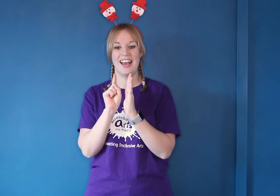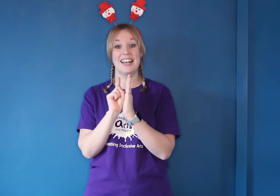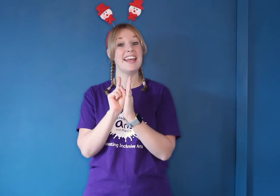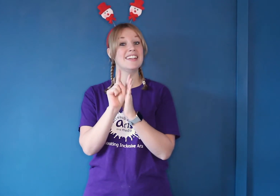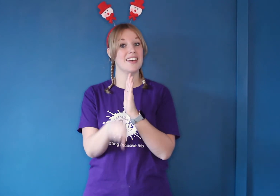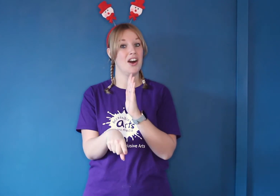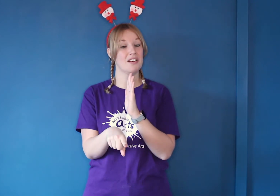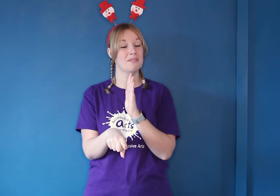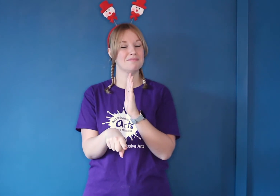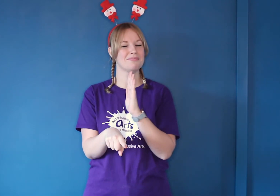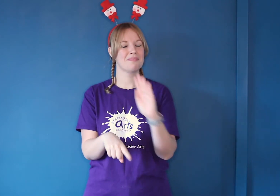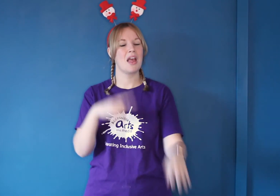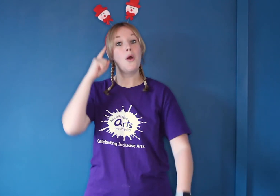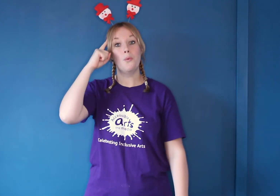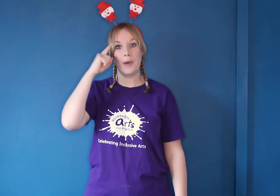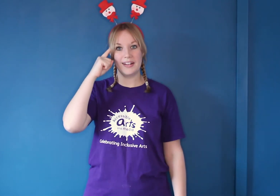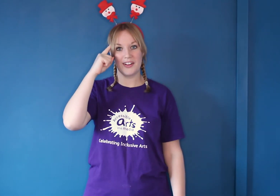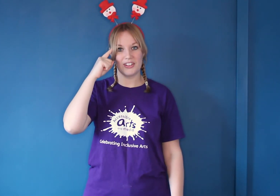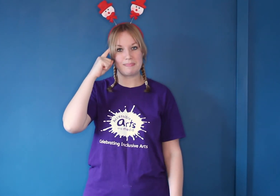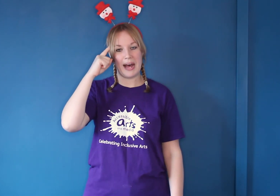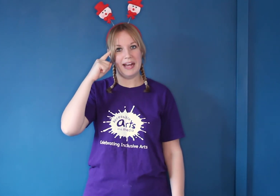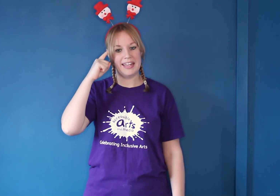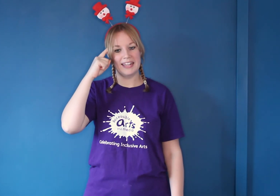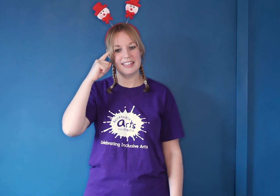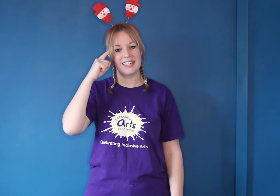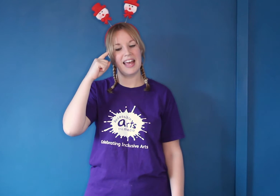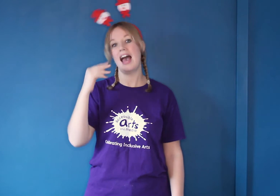Later on we’ll conspire.